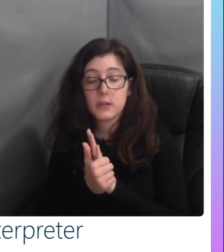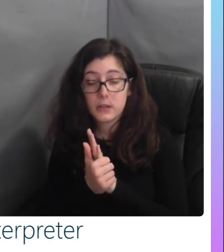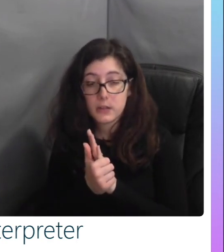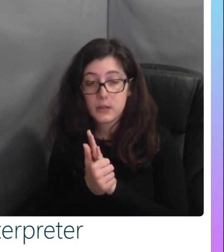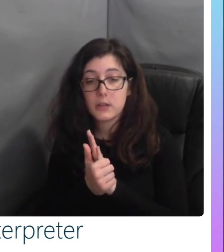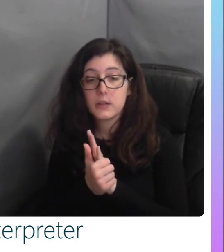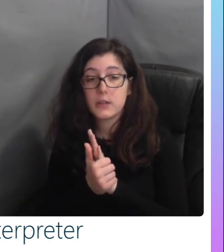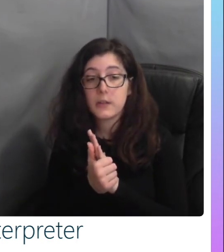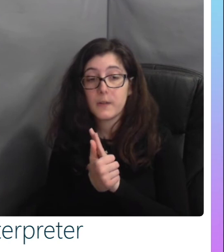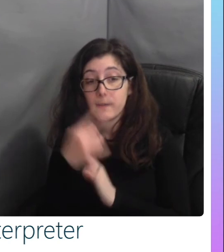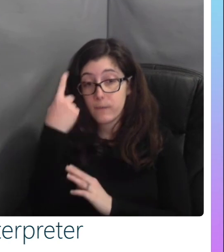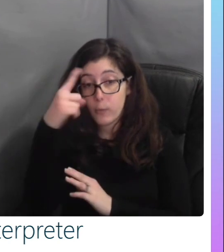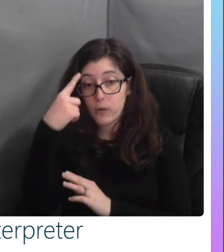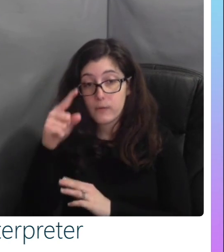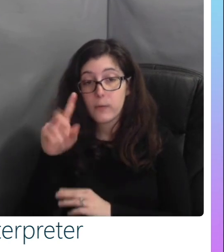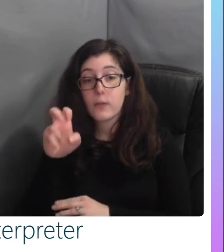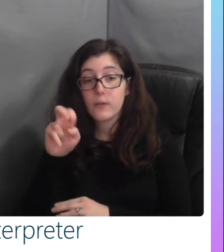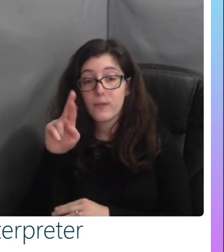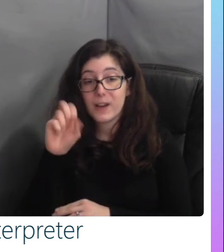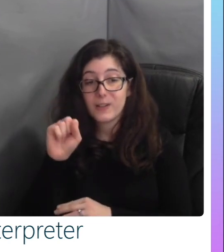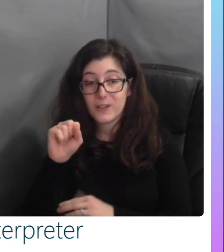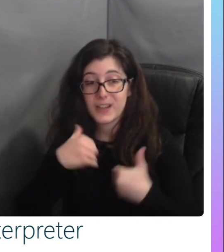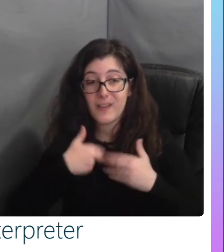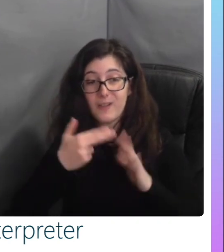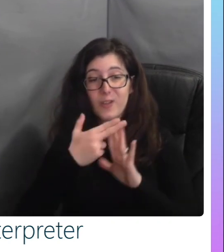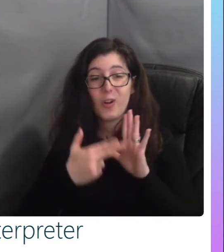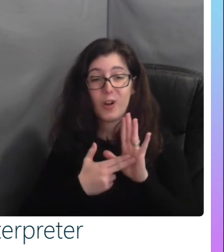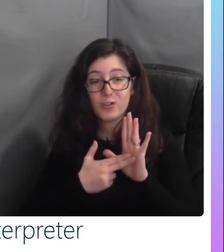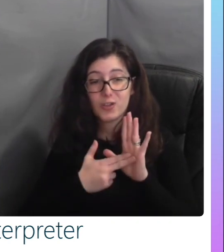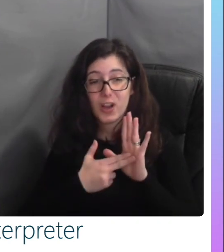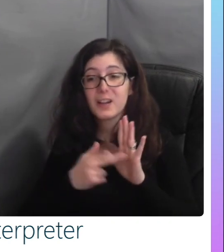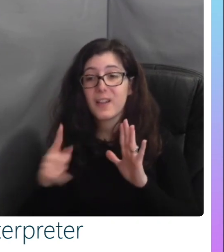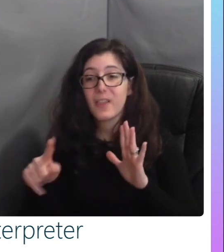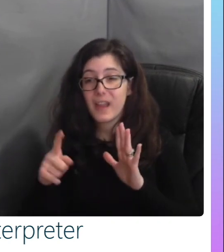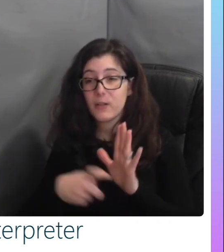to fix accessibility issues, warranty, or the like?" question.